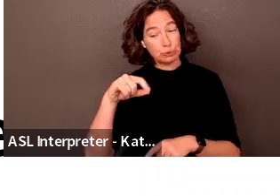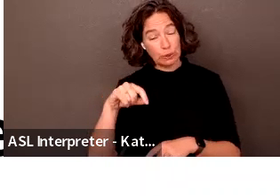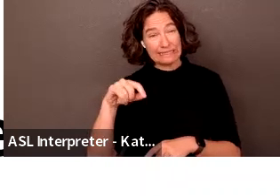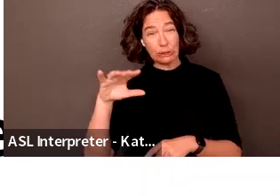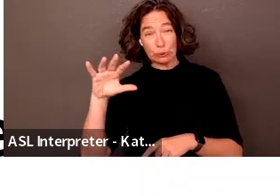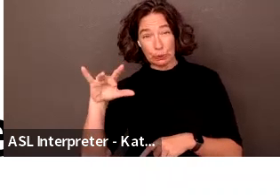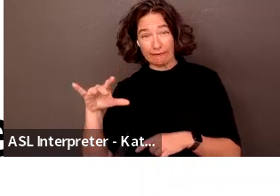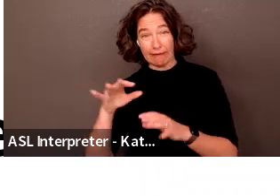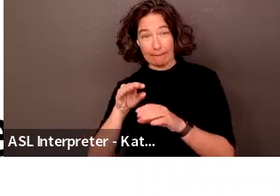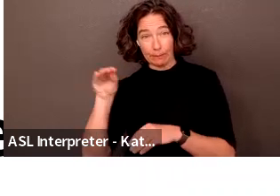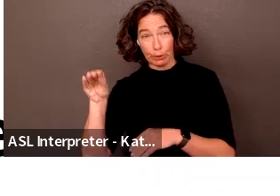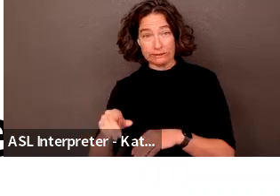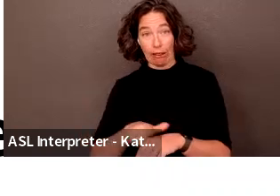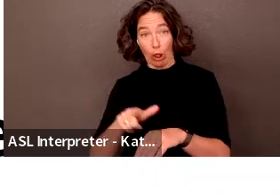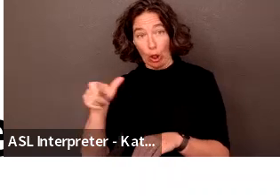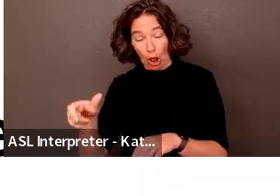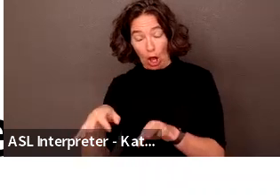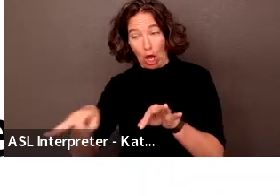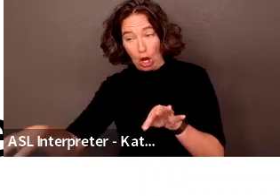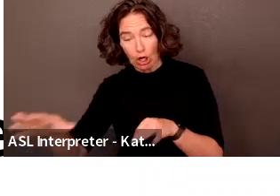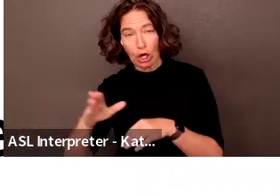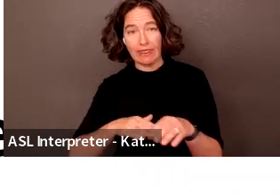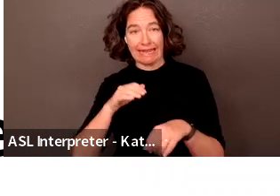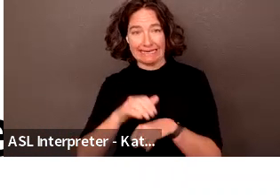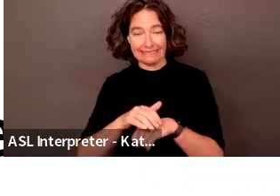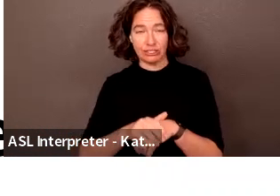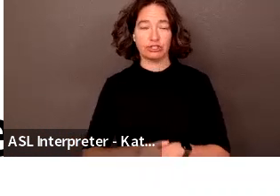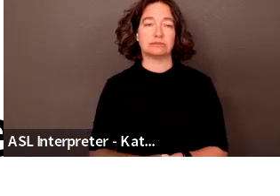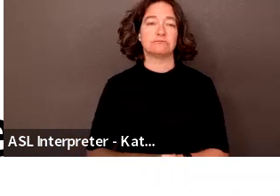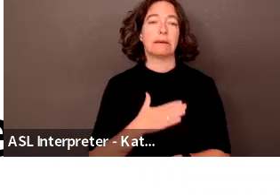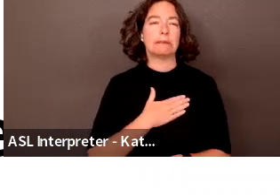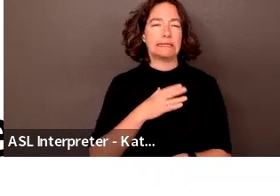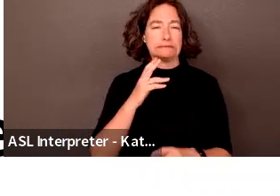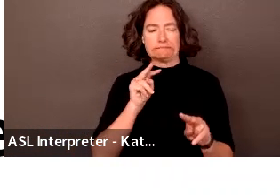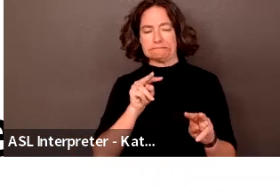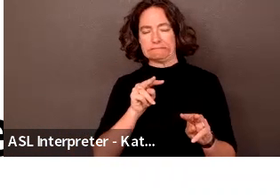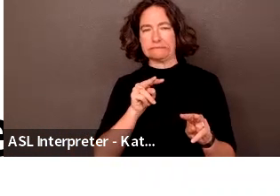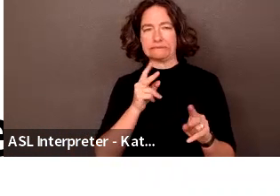A quick reminder for those who prefer to use English, we want to